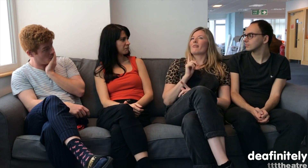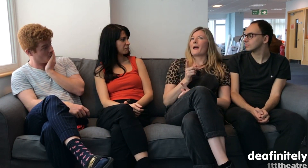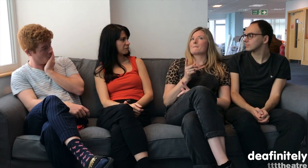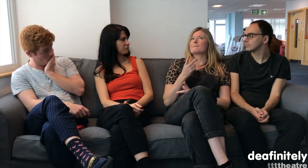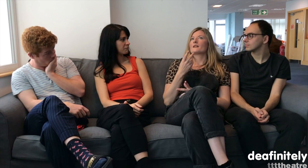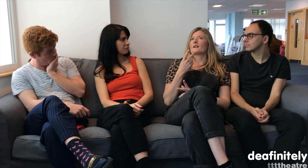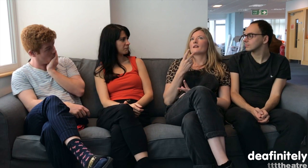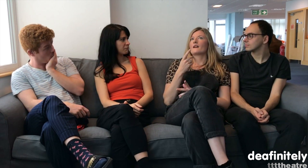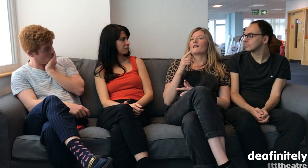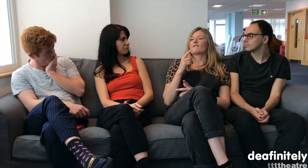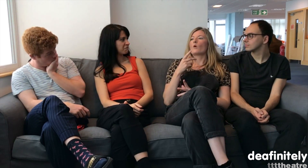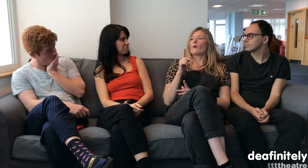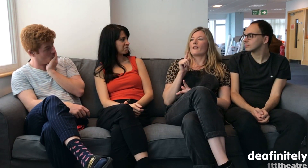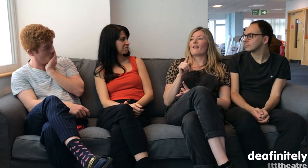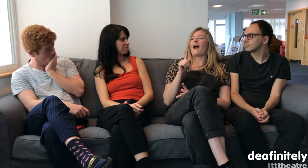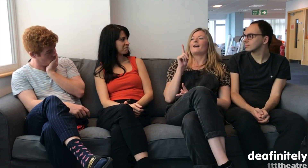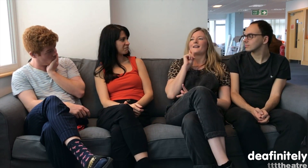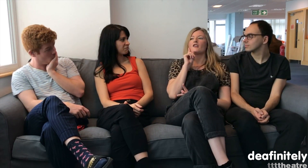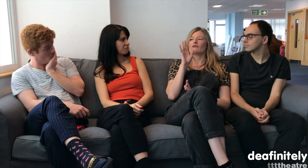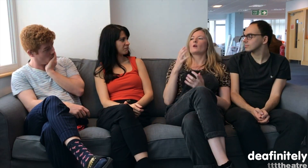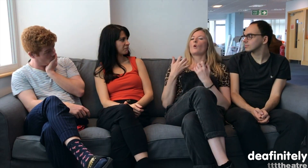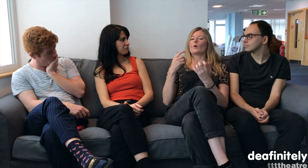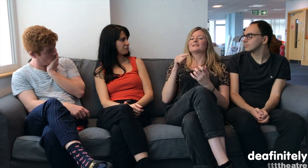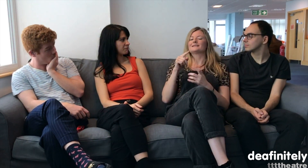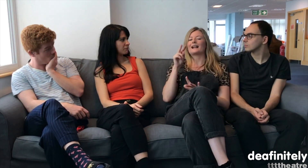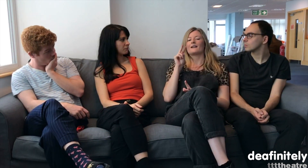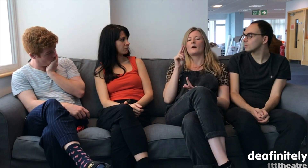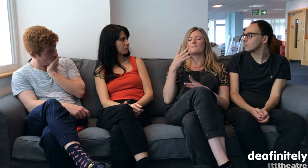barriers and that mental health is an issue for them and so for a hearing